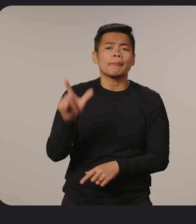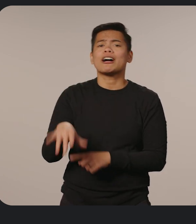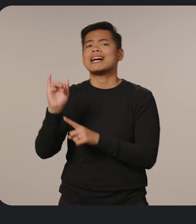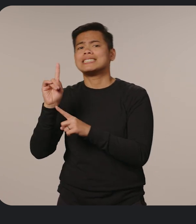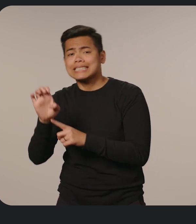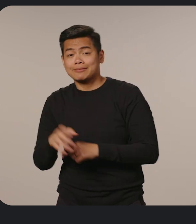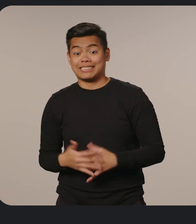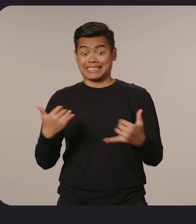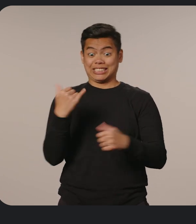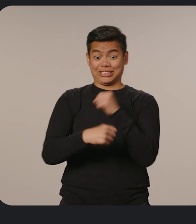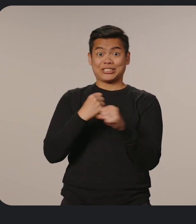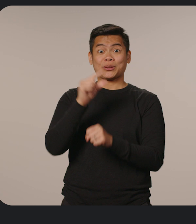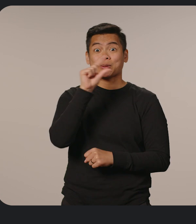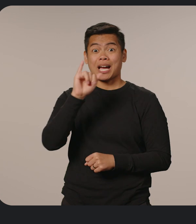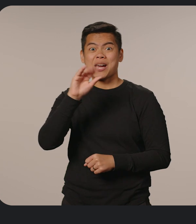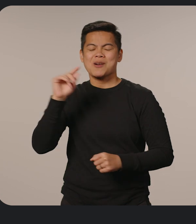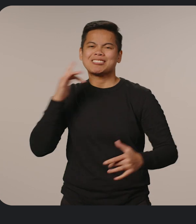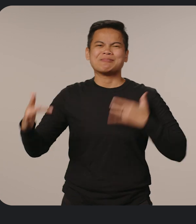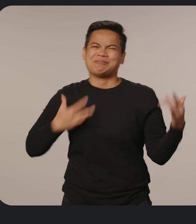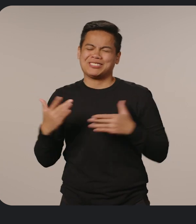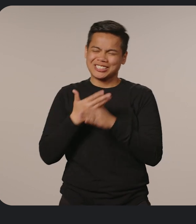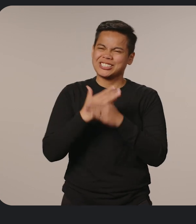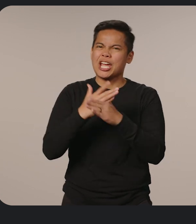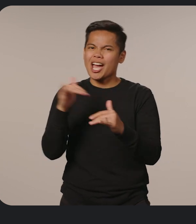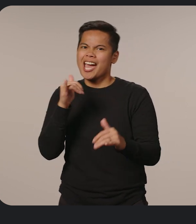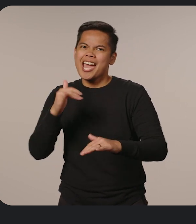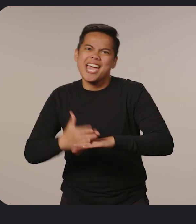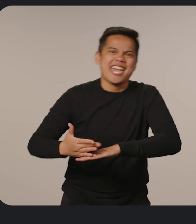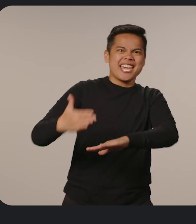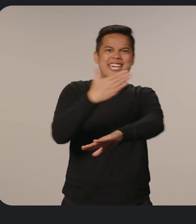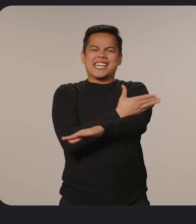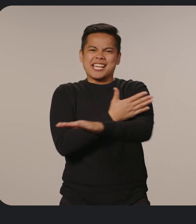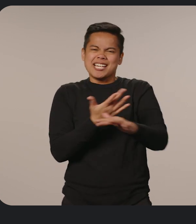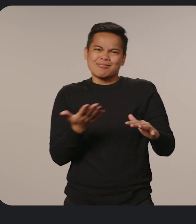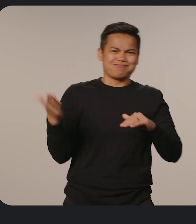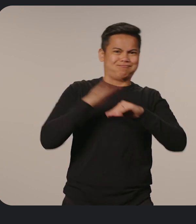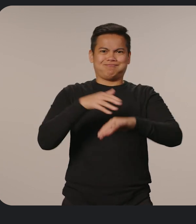libraries and Ides this here at Google I O we're excited to